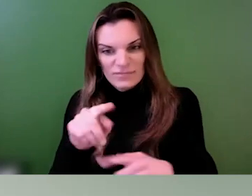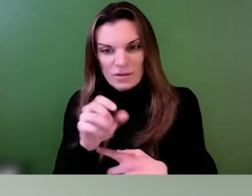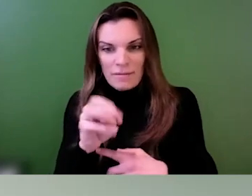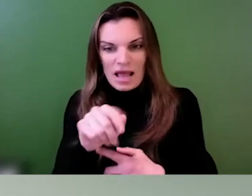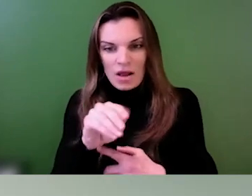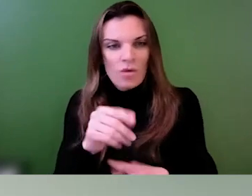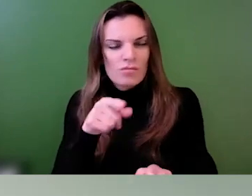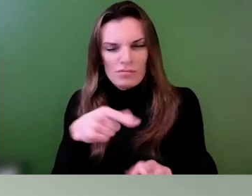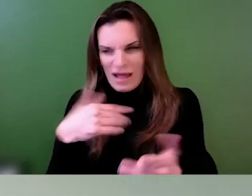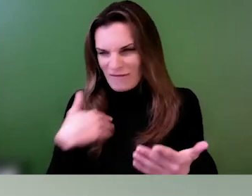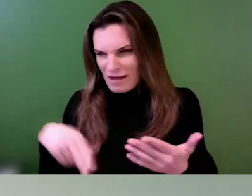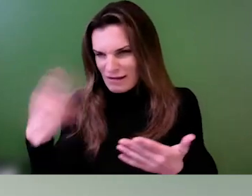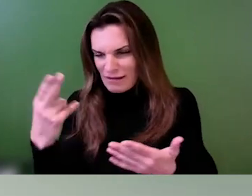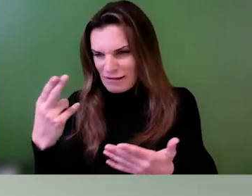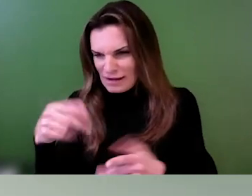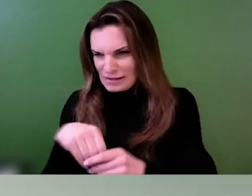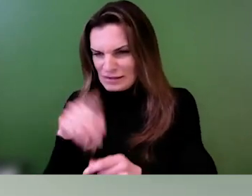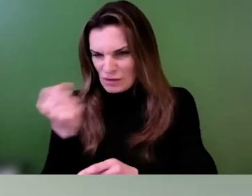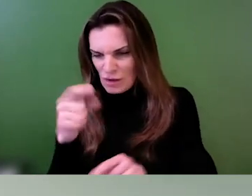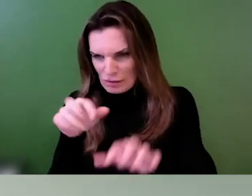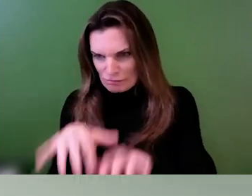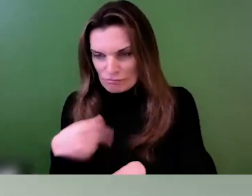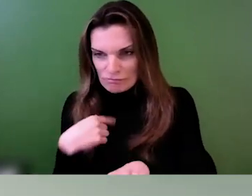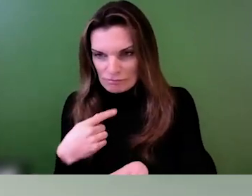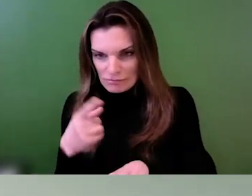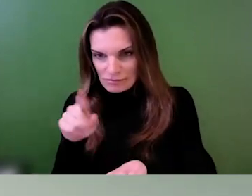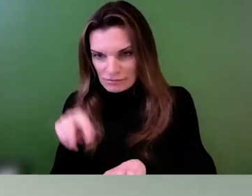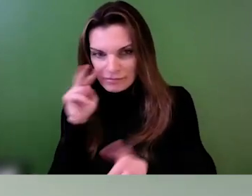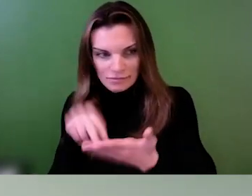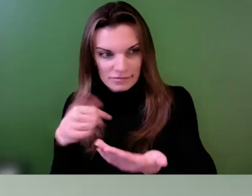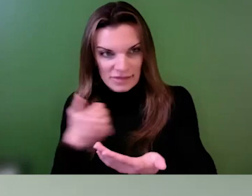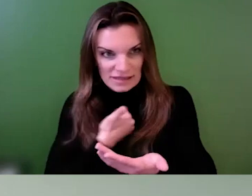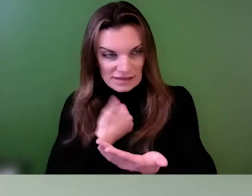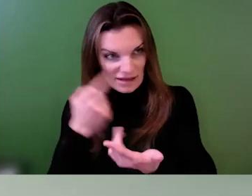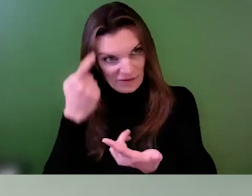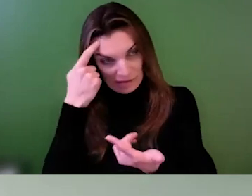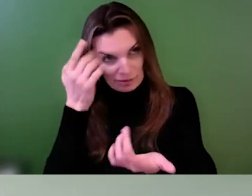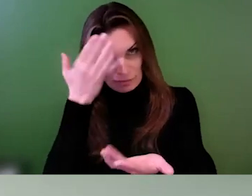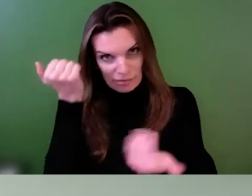ones because I, myself, have brain fog. So sometimes forget